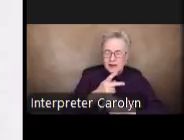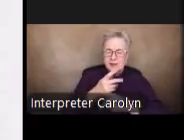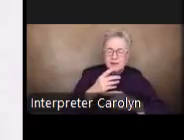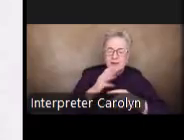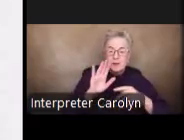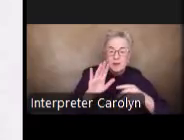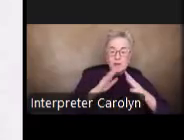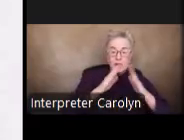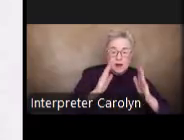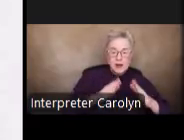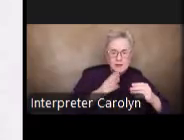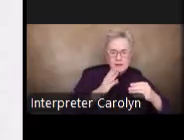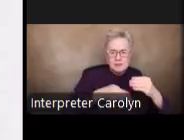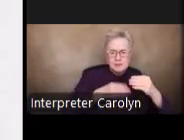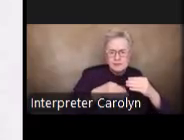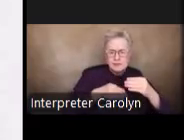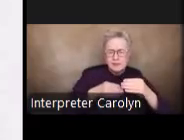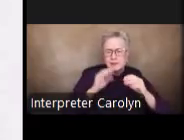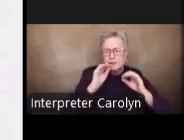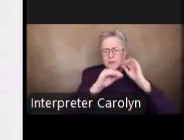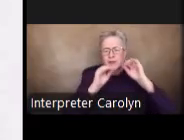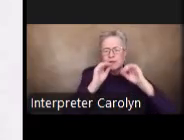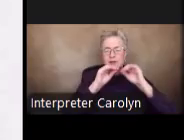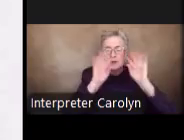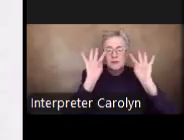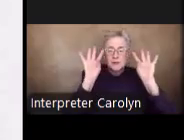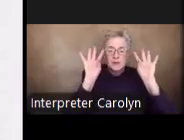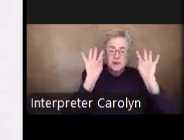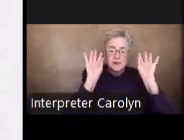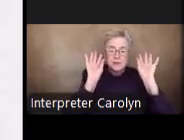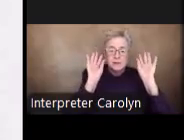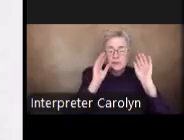really install them until late in the construction. So that may